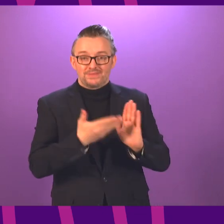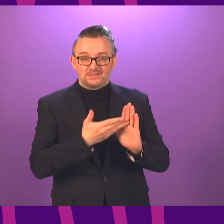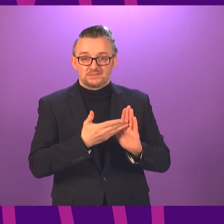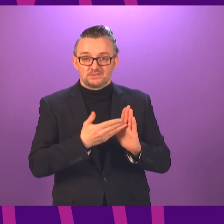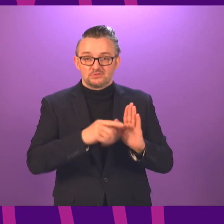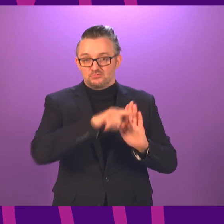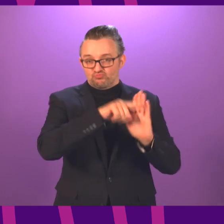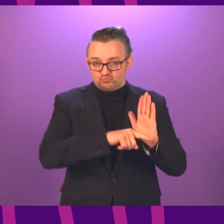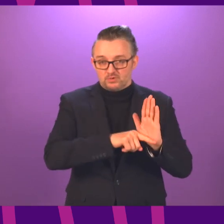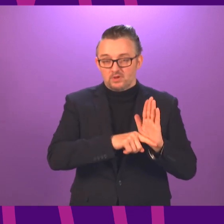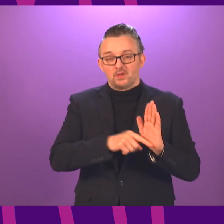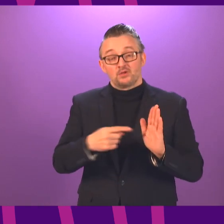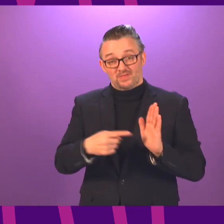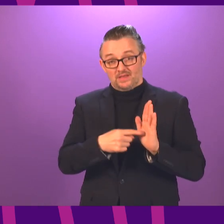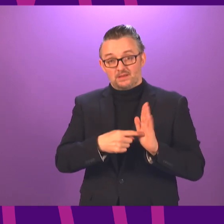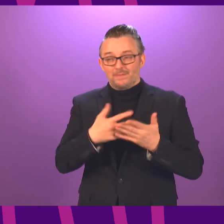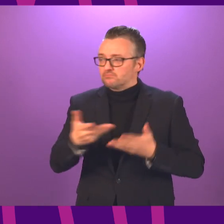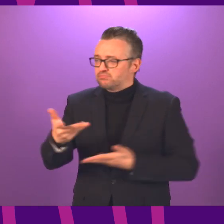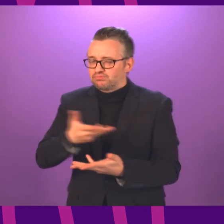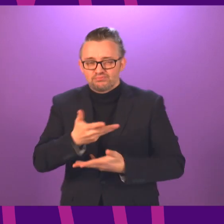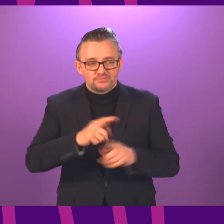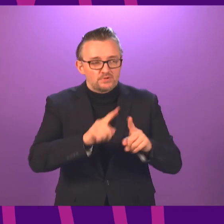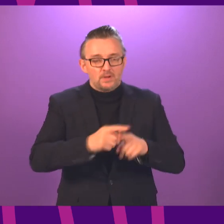The framework has been discussed with business organisations, trade unions, the third sector